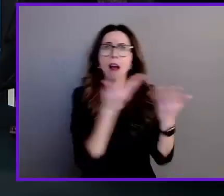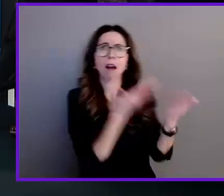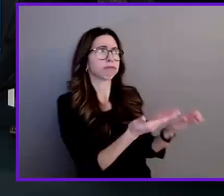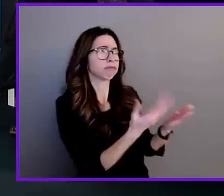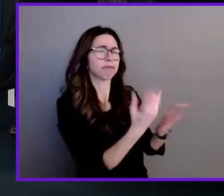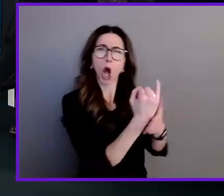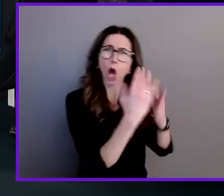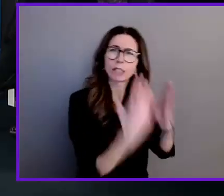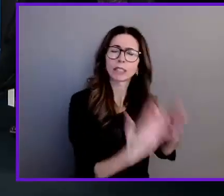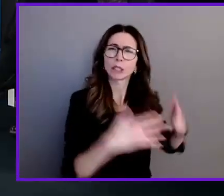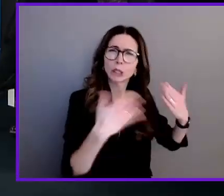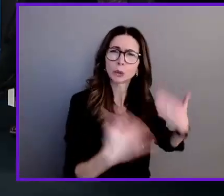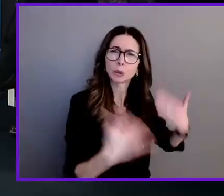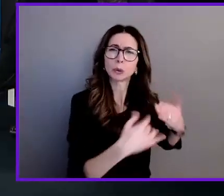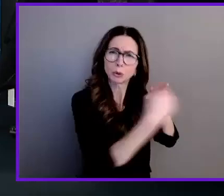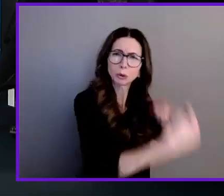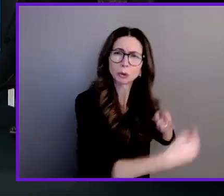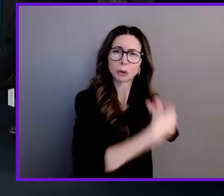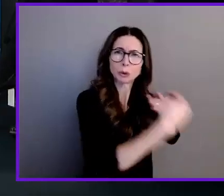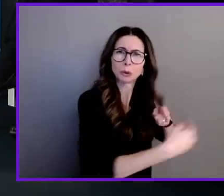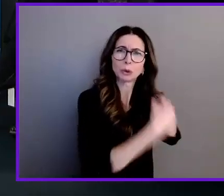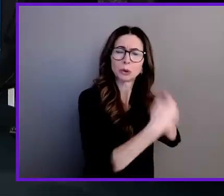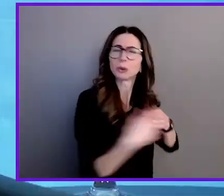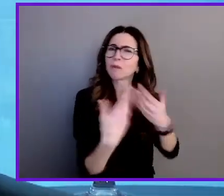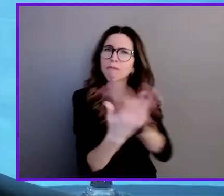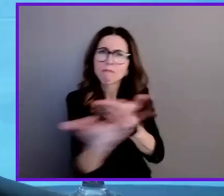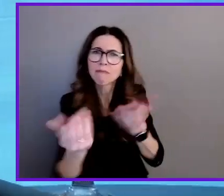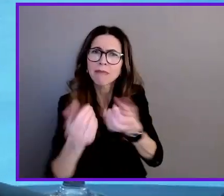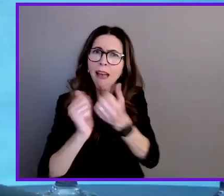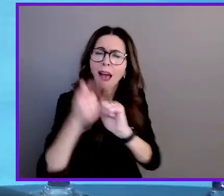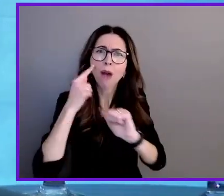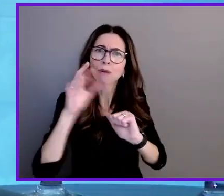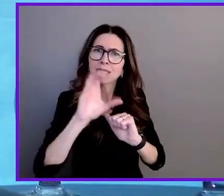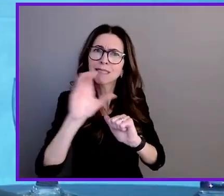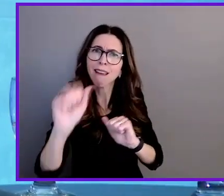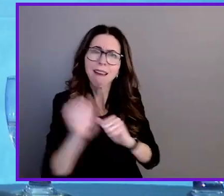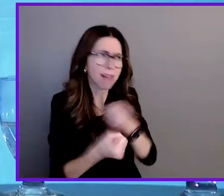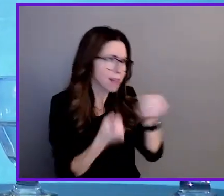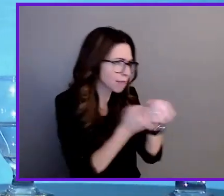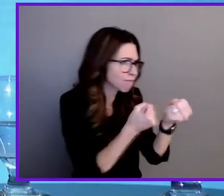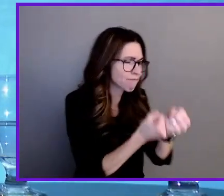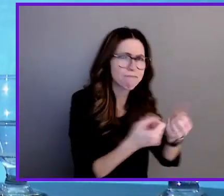I will turn to Simon to answer this one. So, thank you for the question.